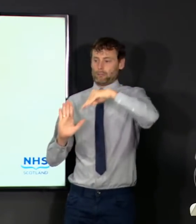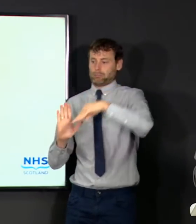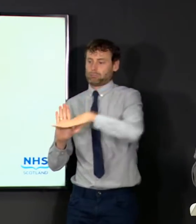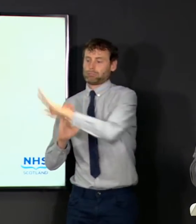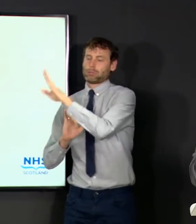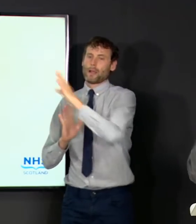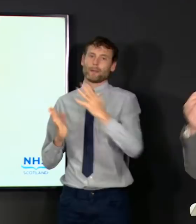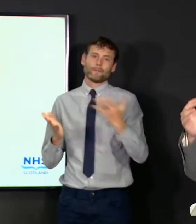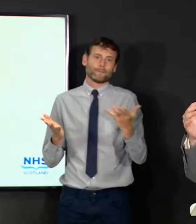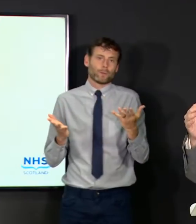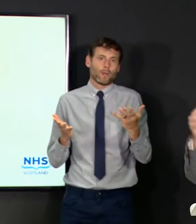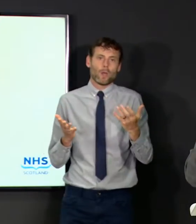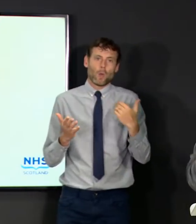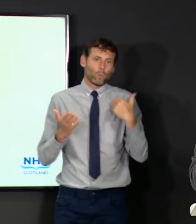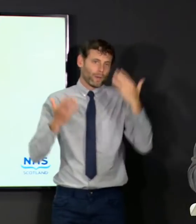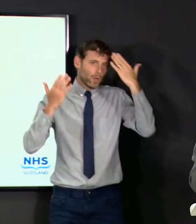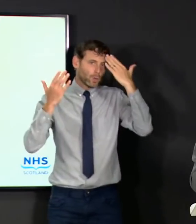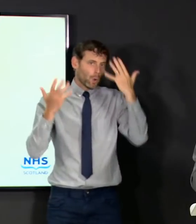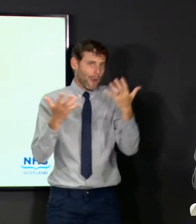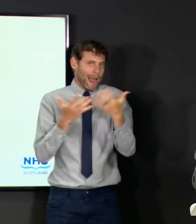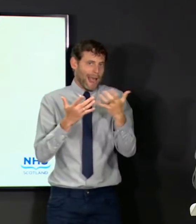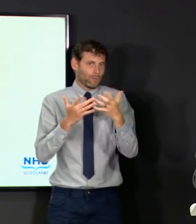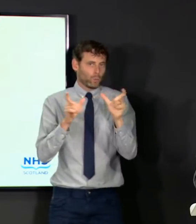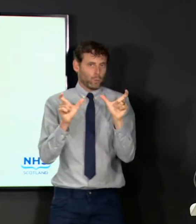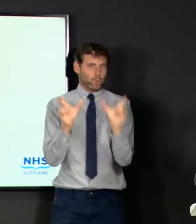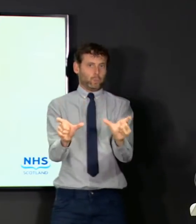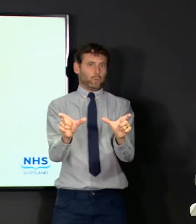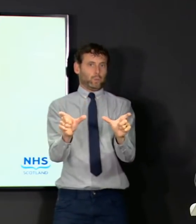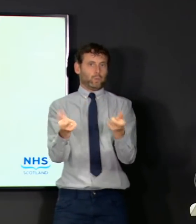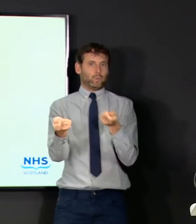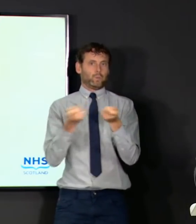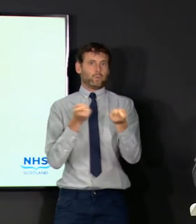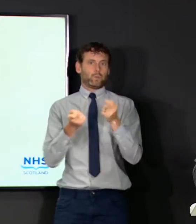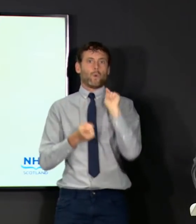yet about how to stop that. And that's why Harry Burns has been asked, a mentor of mine